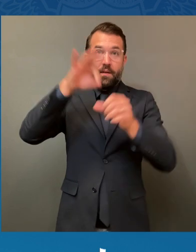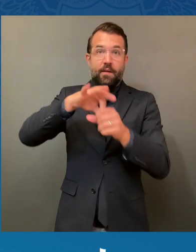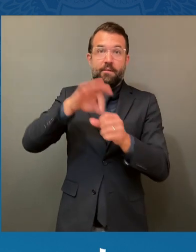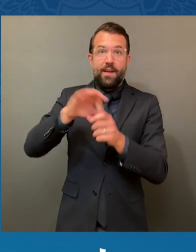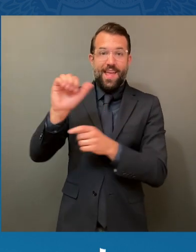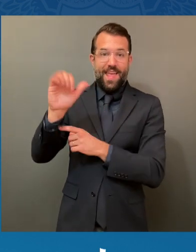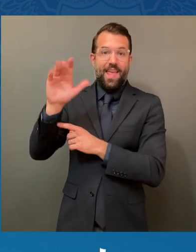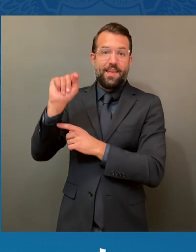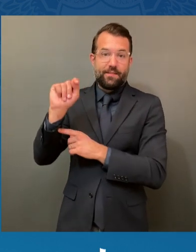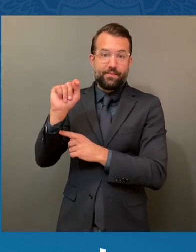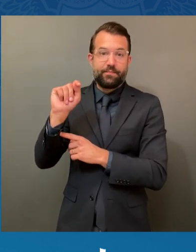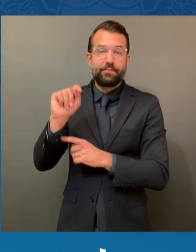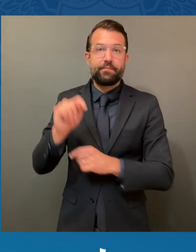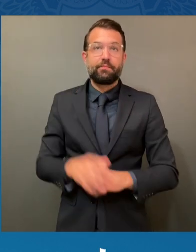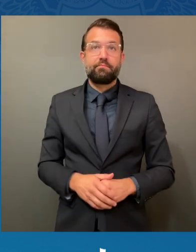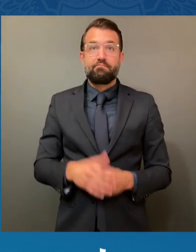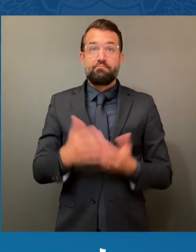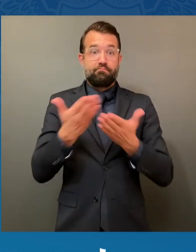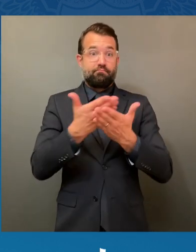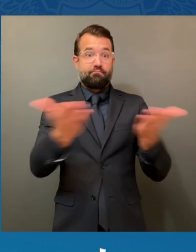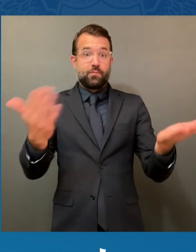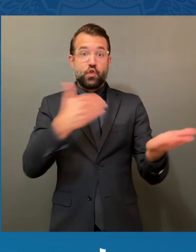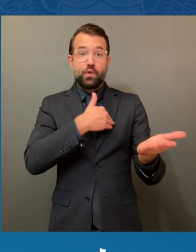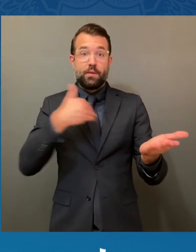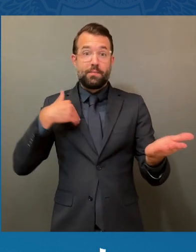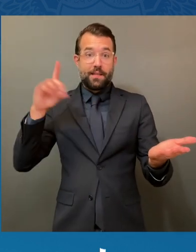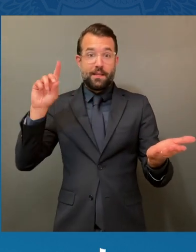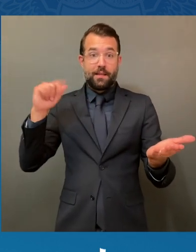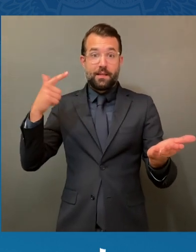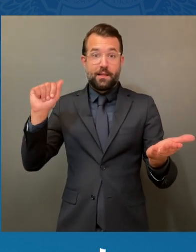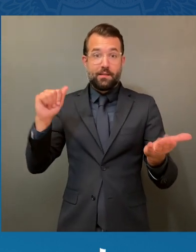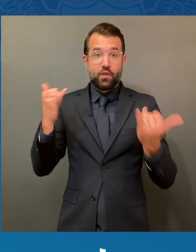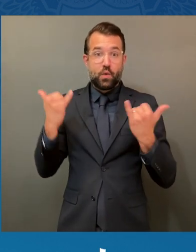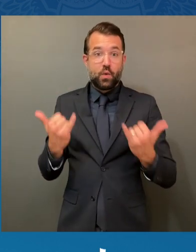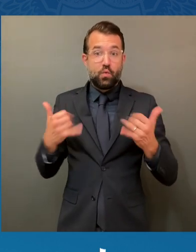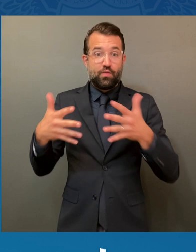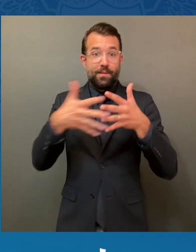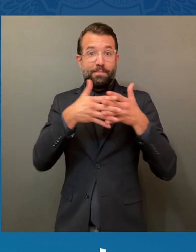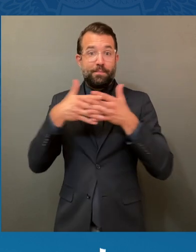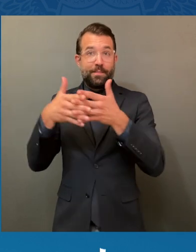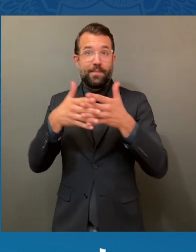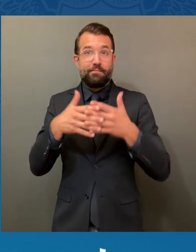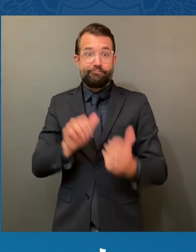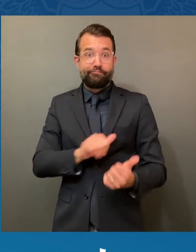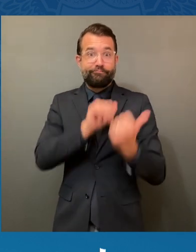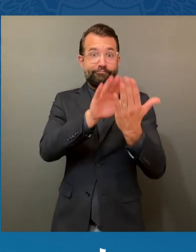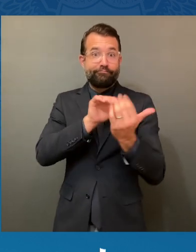today our nation faces many threats to our rights and our freedoms.